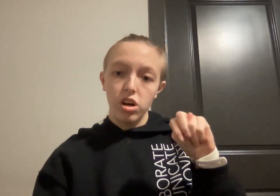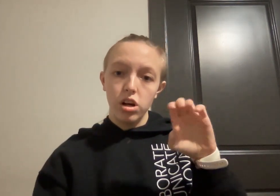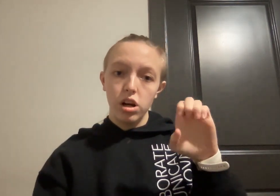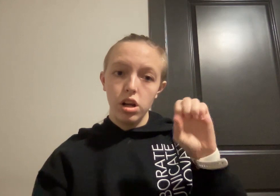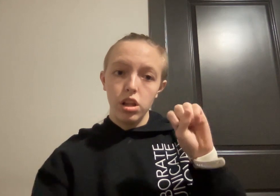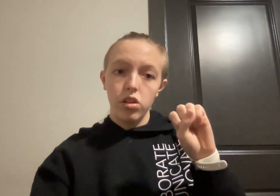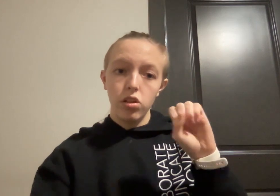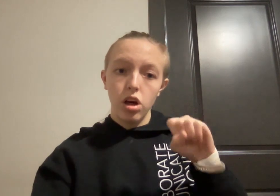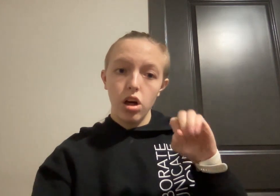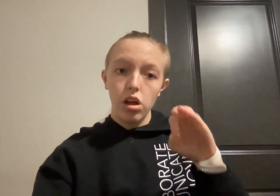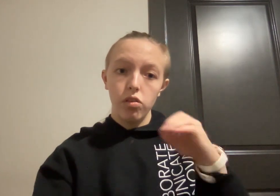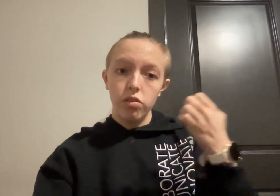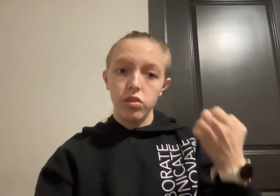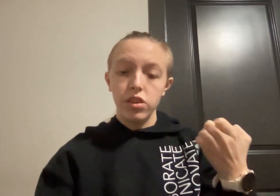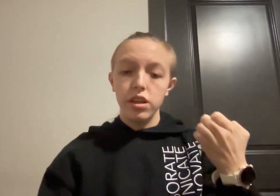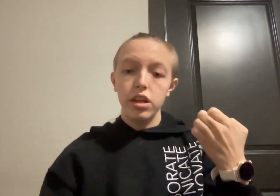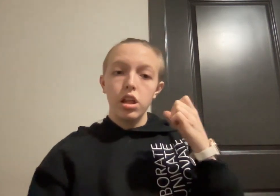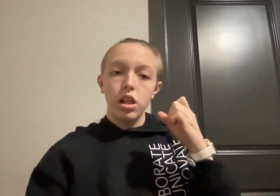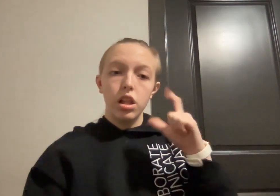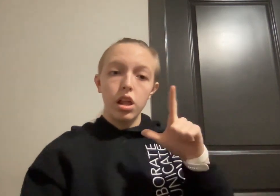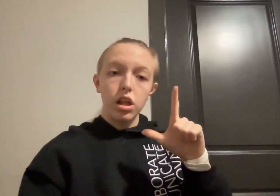the lack of discussion around